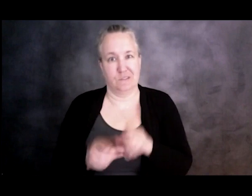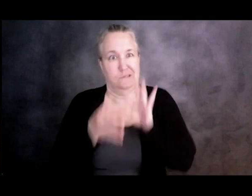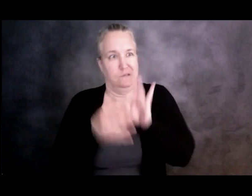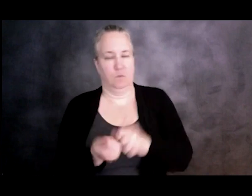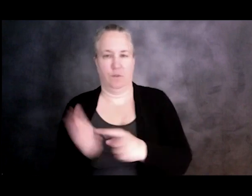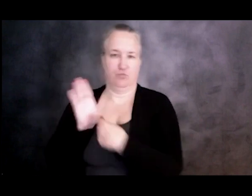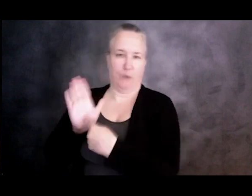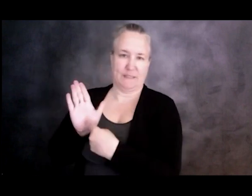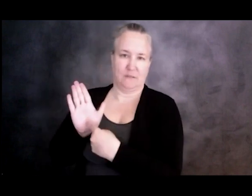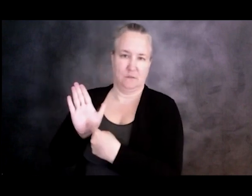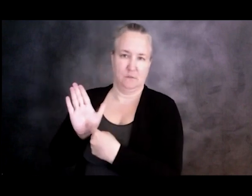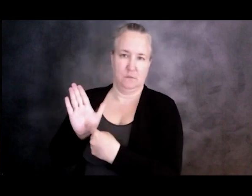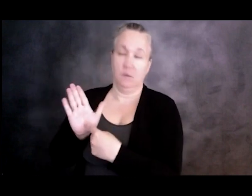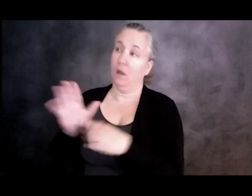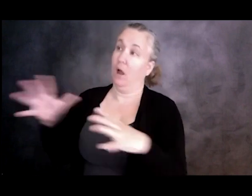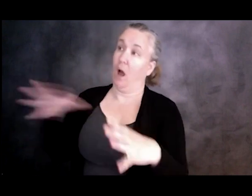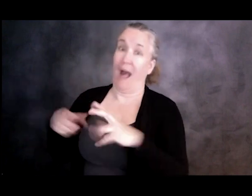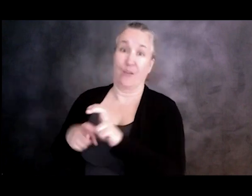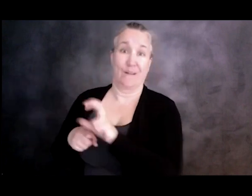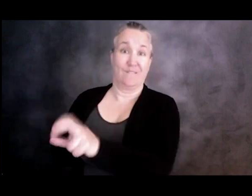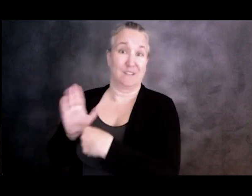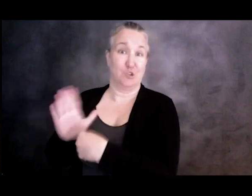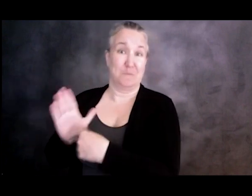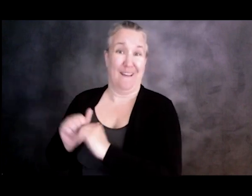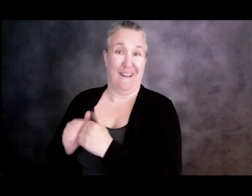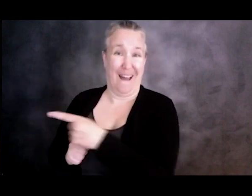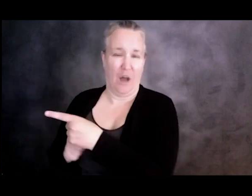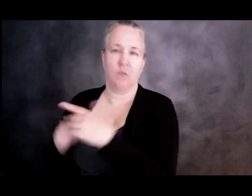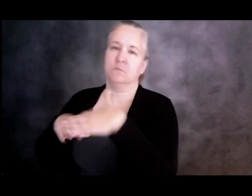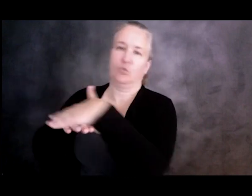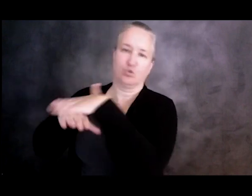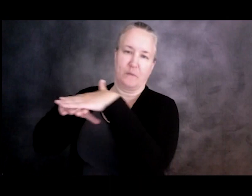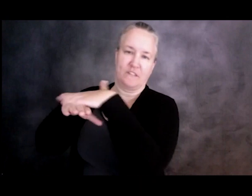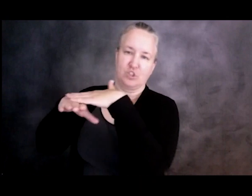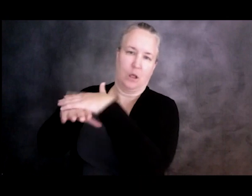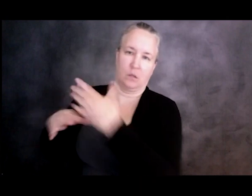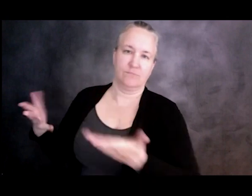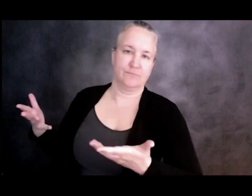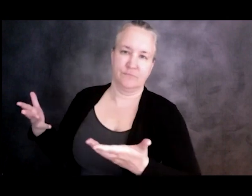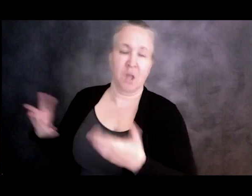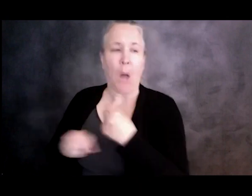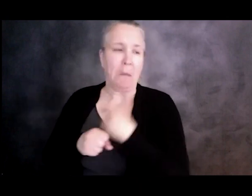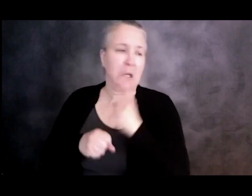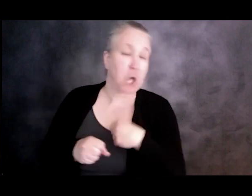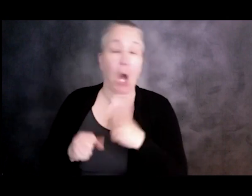The way that Hollywood is invested in representation is representation superficially. Well, let's make sure we have diverse actors and all